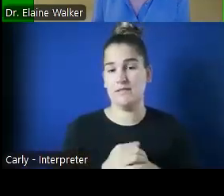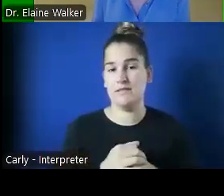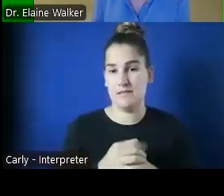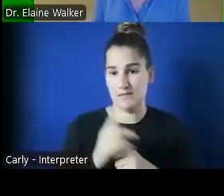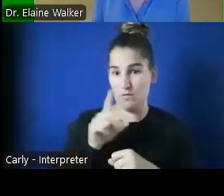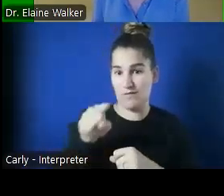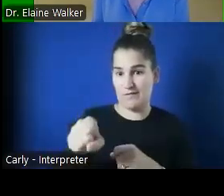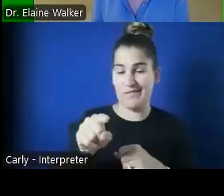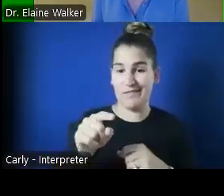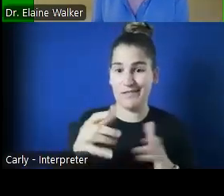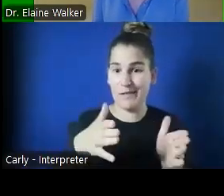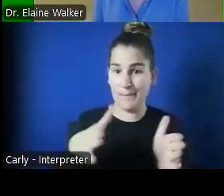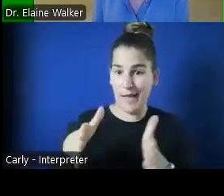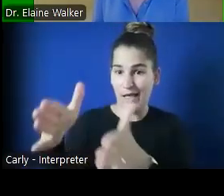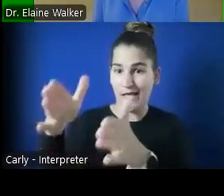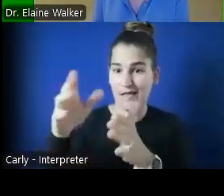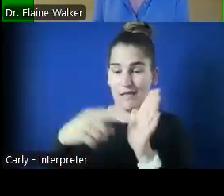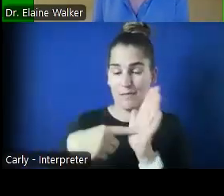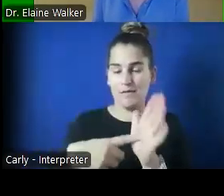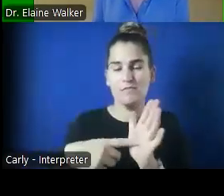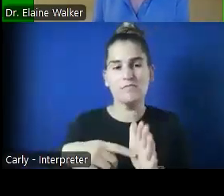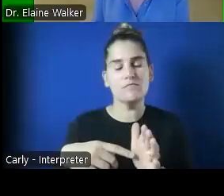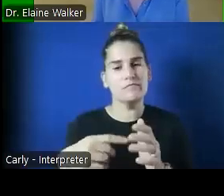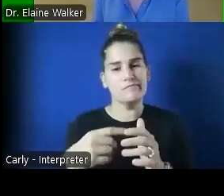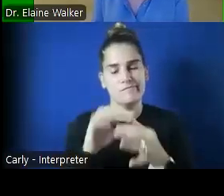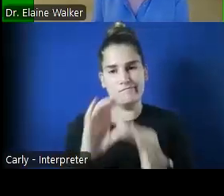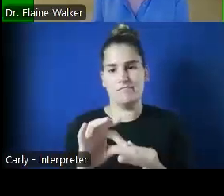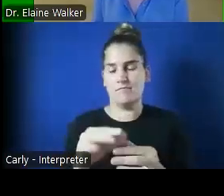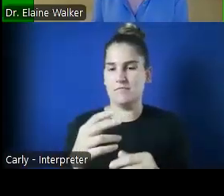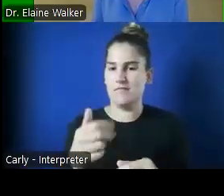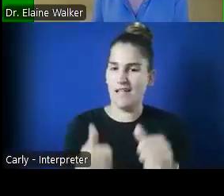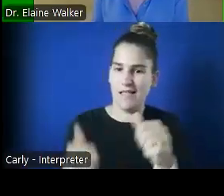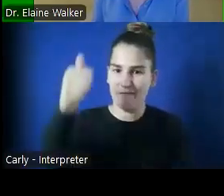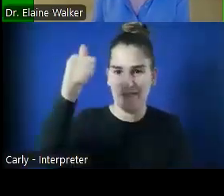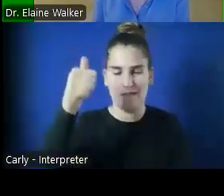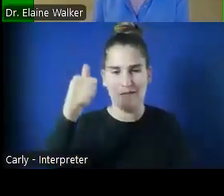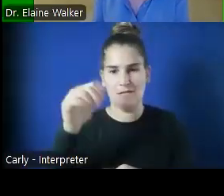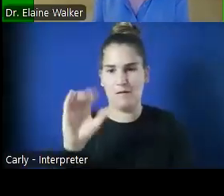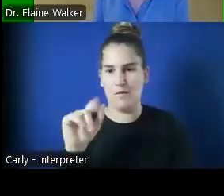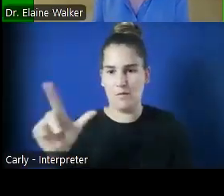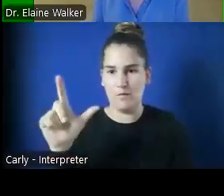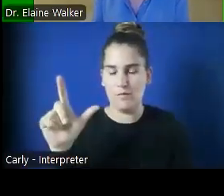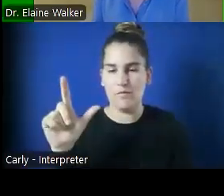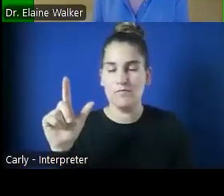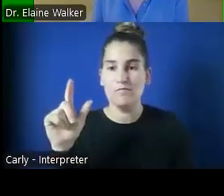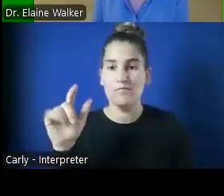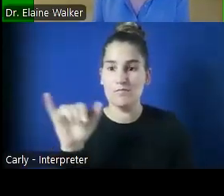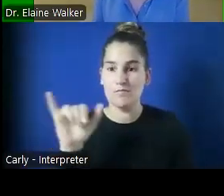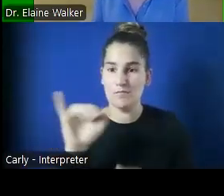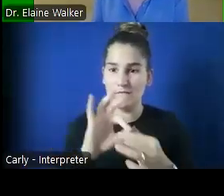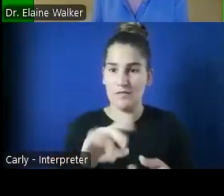models was associated with elevated cortisol that was in turn associated with reductions in left